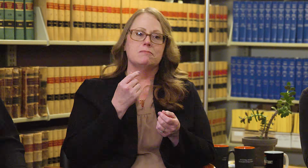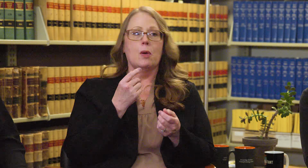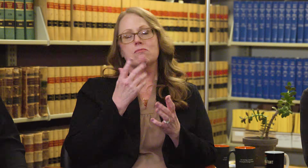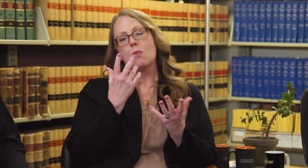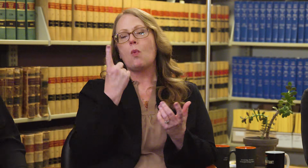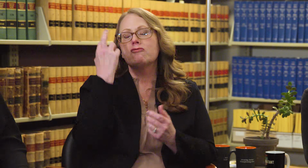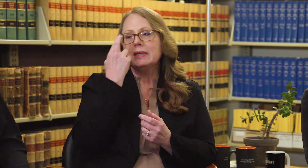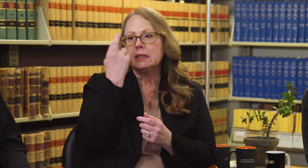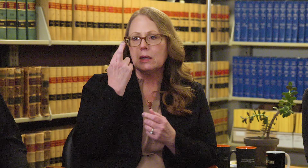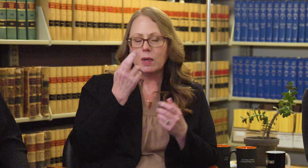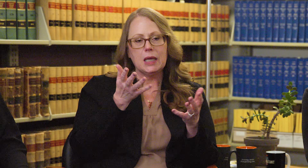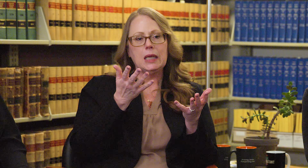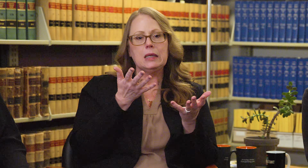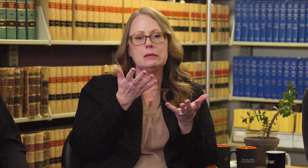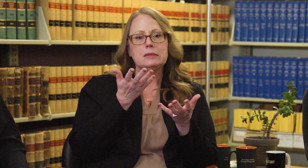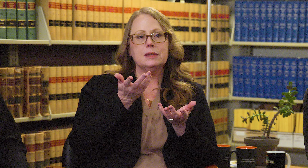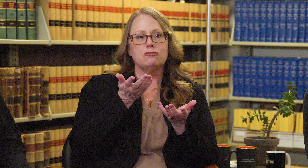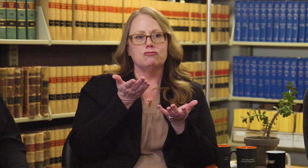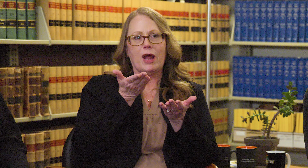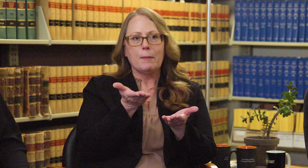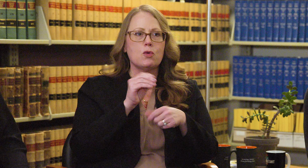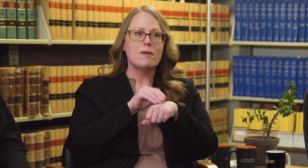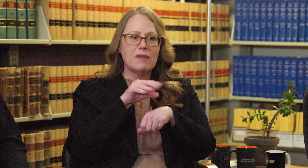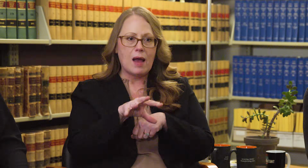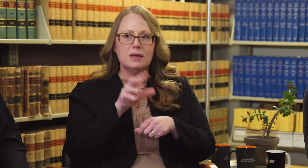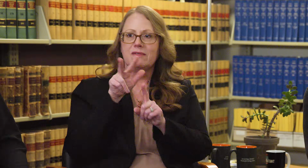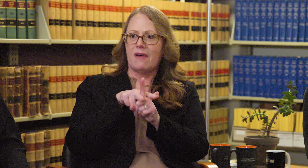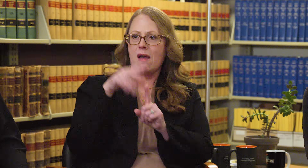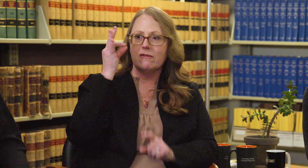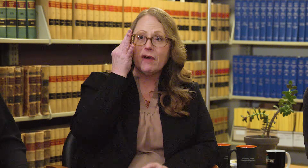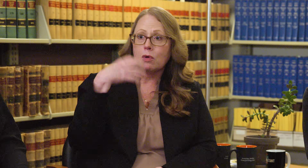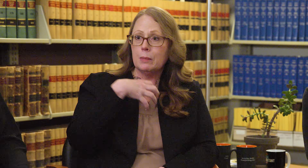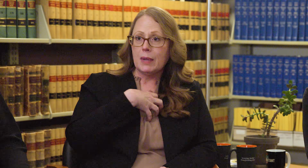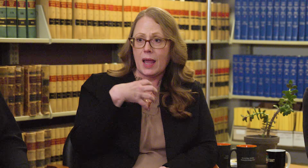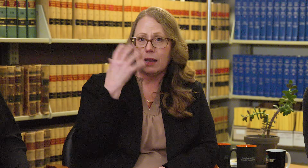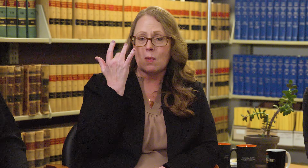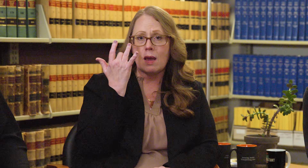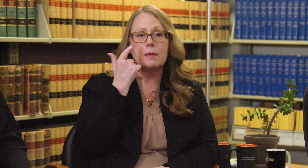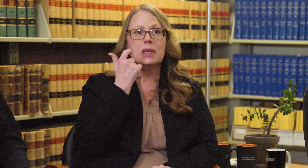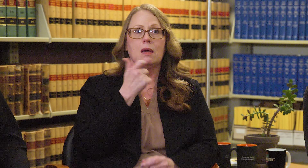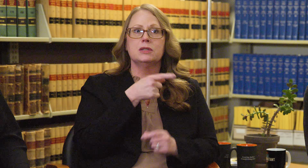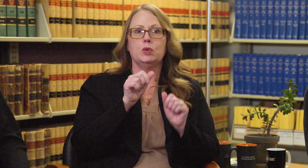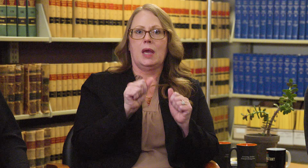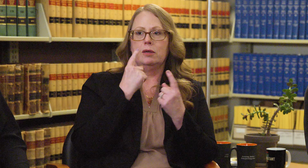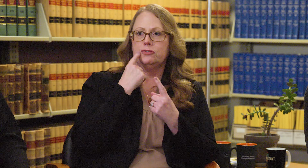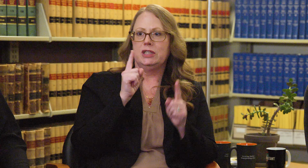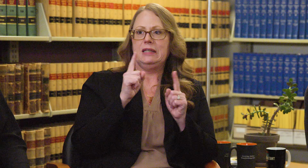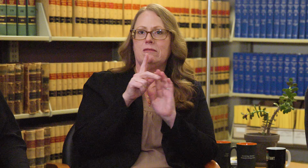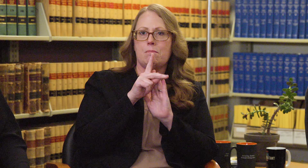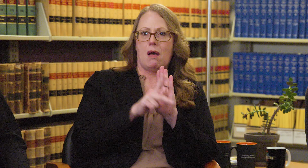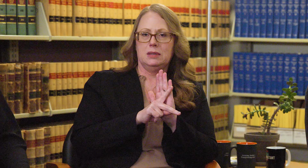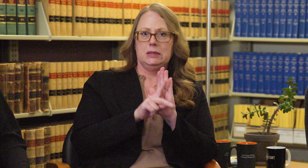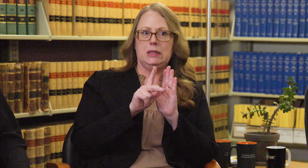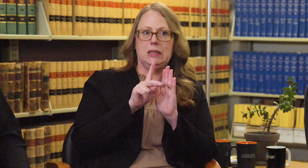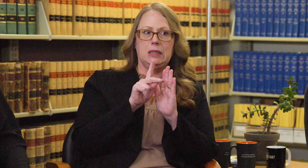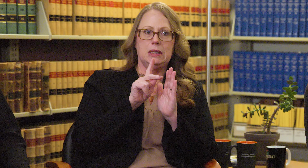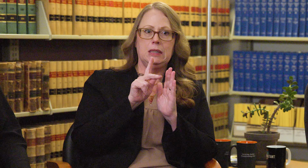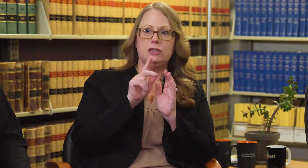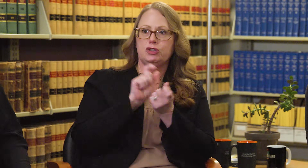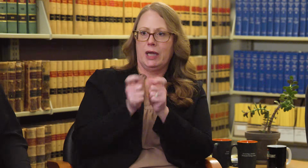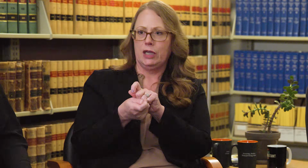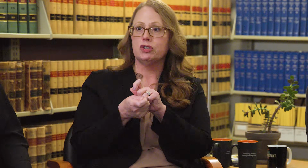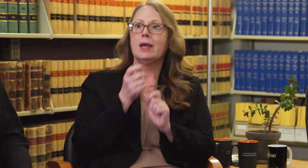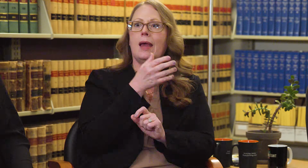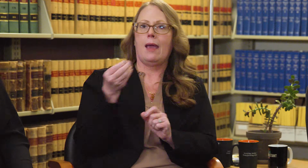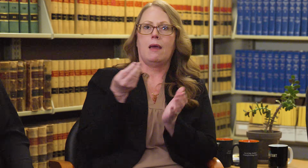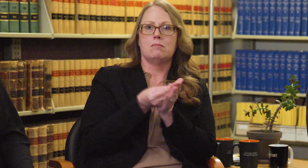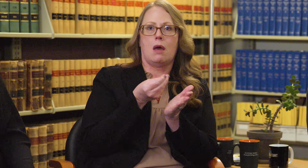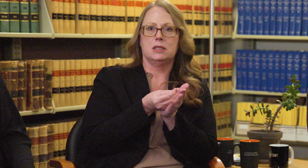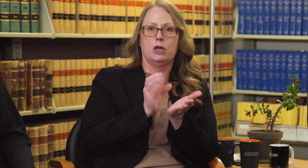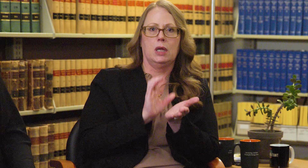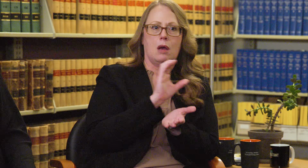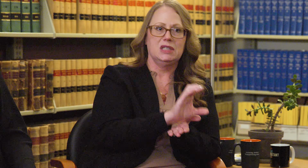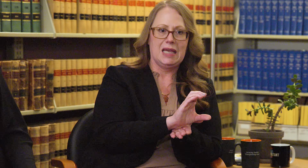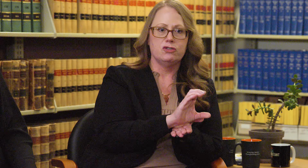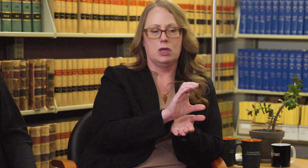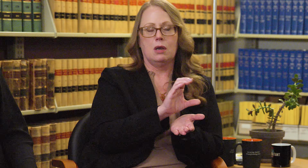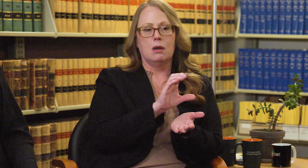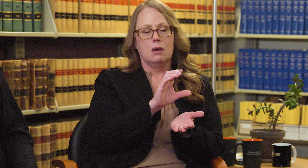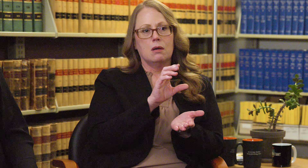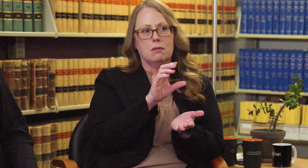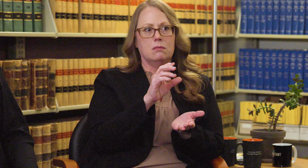One reason why we recommend or advise filing a federal complaint is because you can achieve both policy changes and monetary compensation